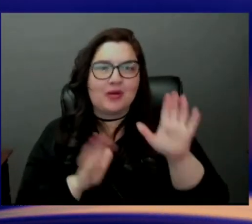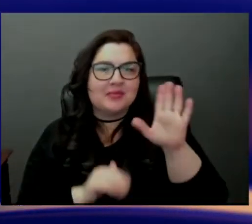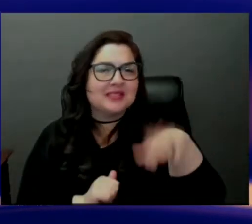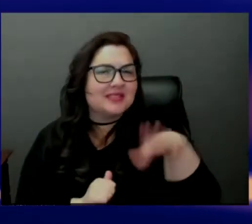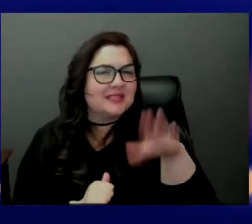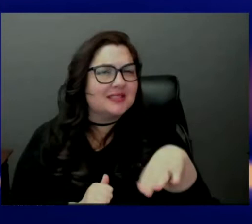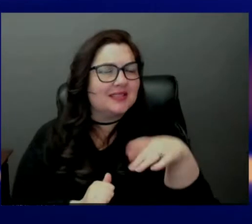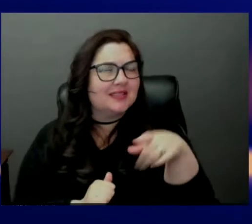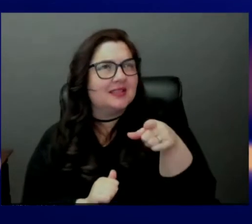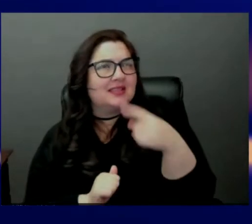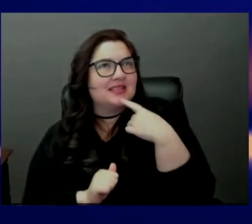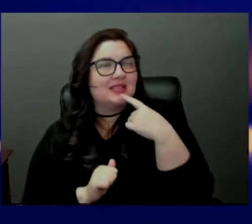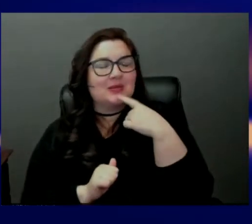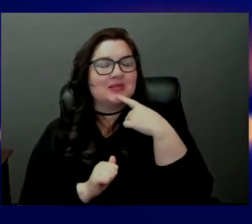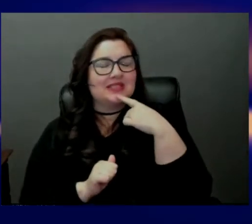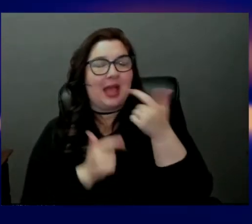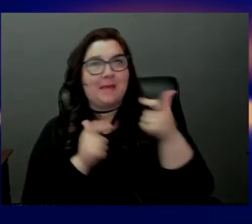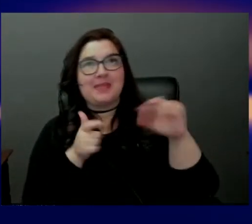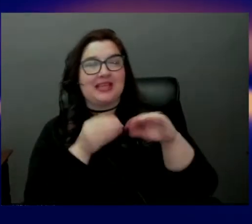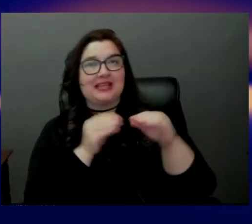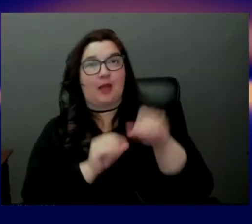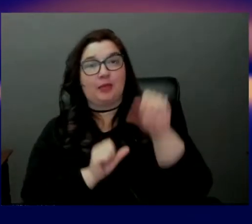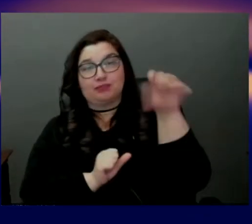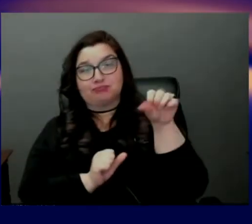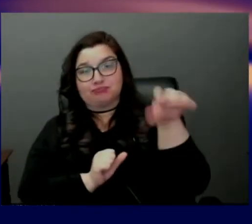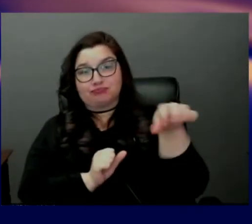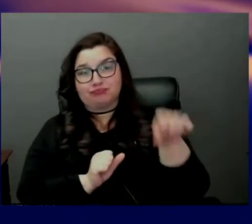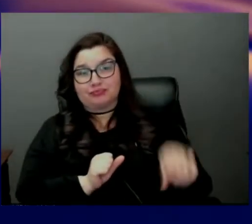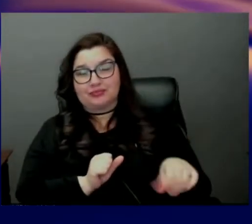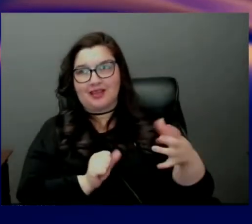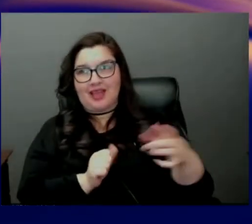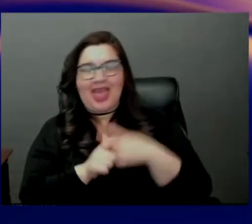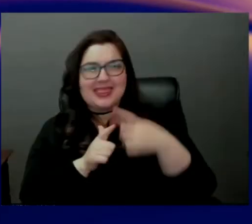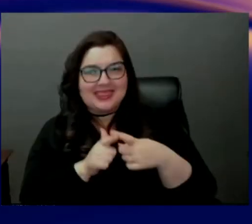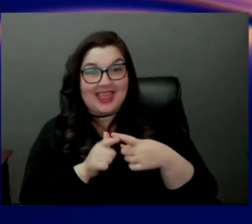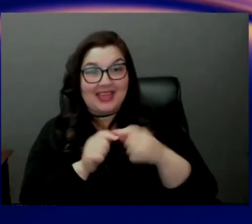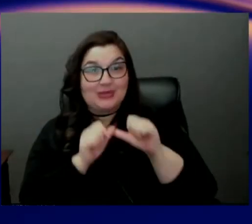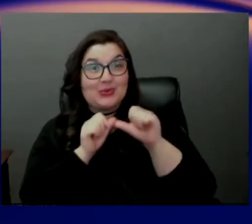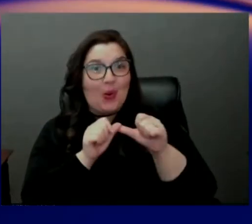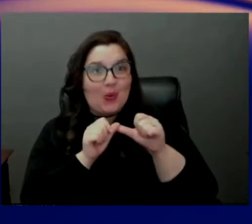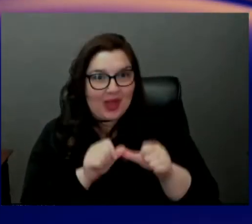You just drop them in, like Jeff just mentioned. And then you go on to say, "And then we have the accelerated versions."